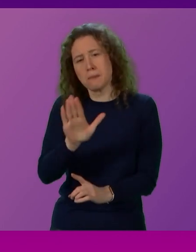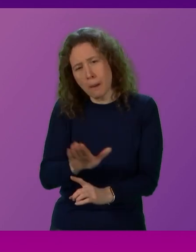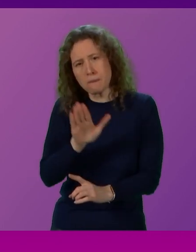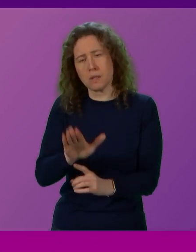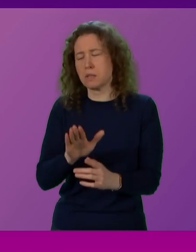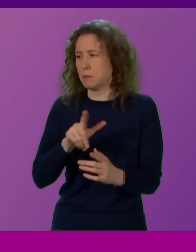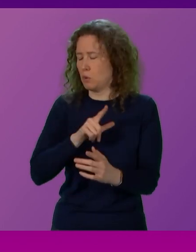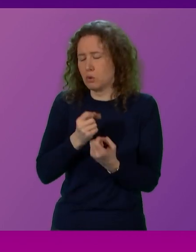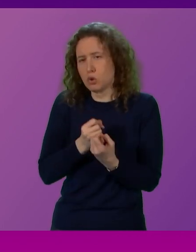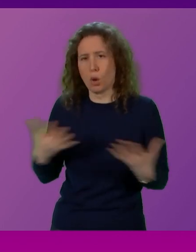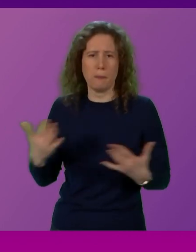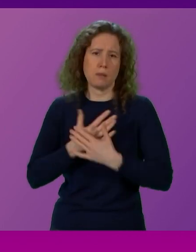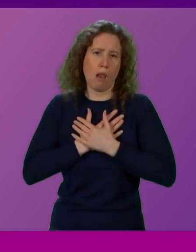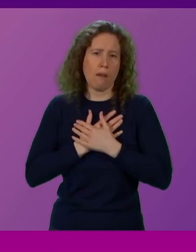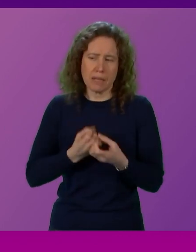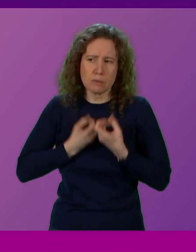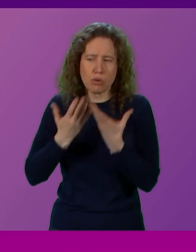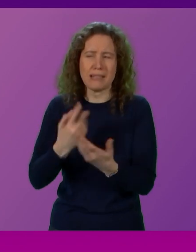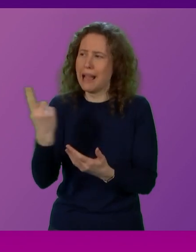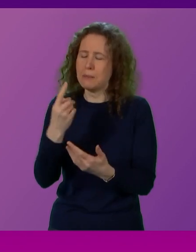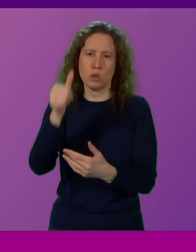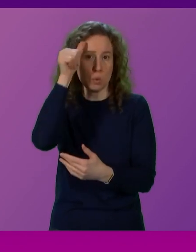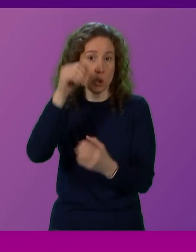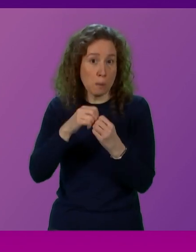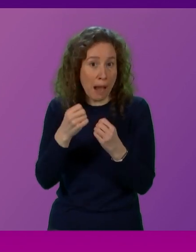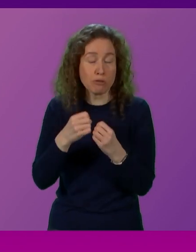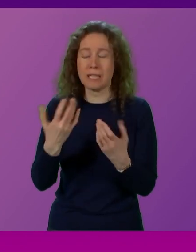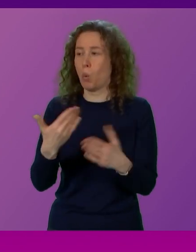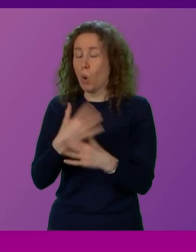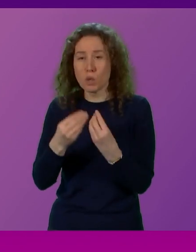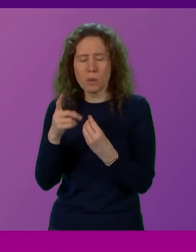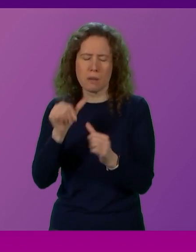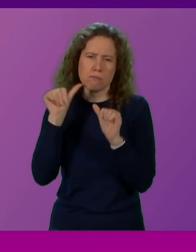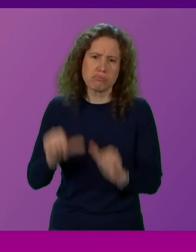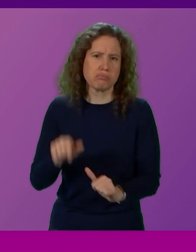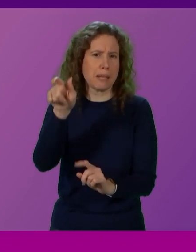the love that has been expressed by all who knew and worked with Barry.